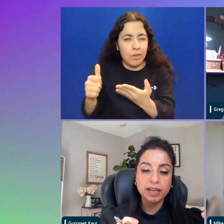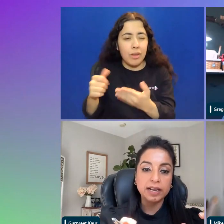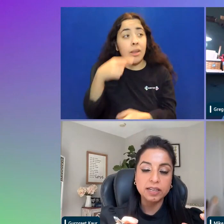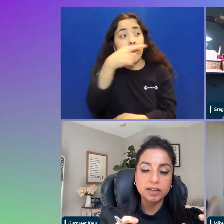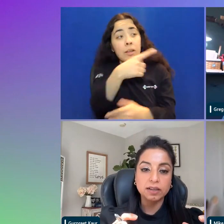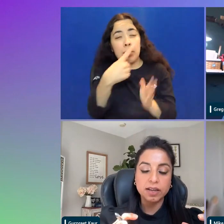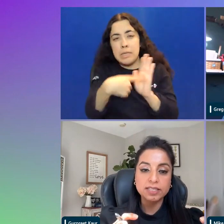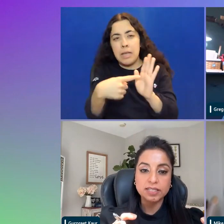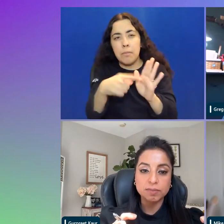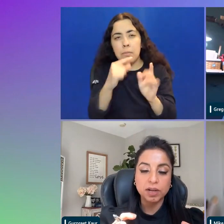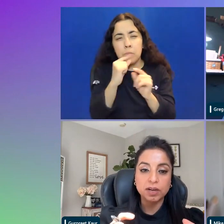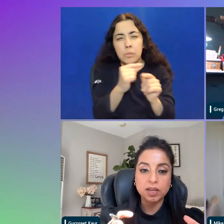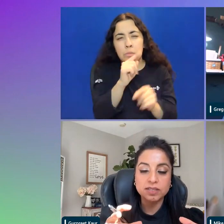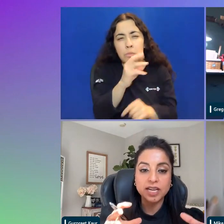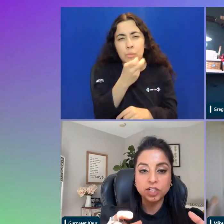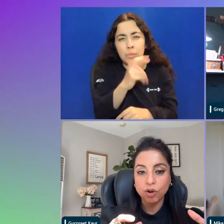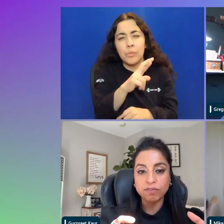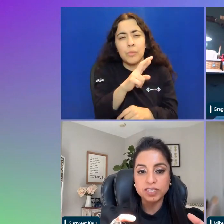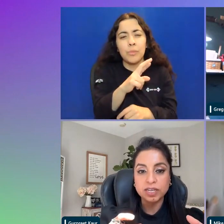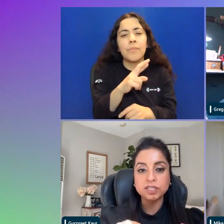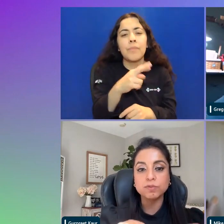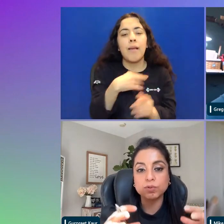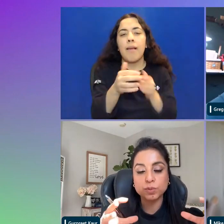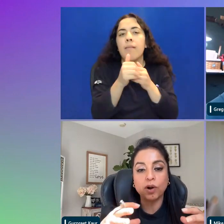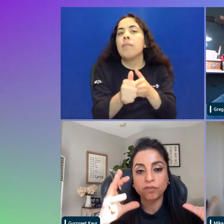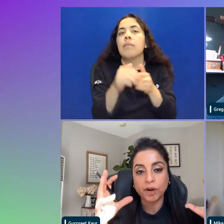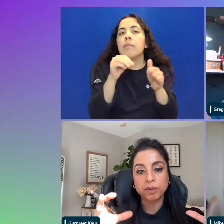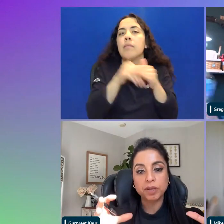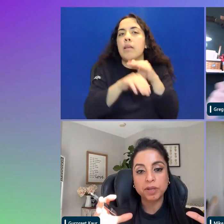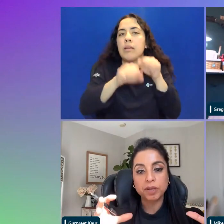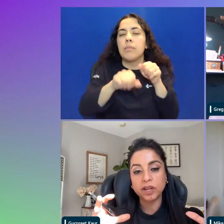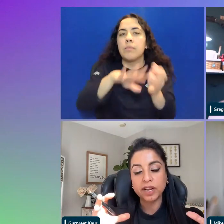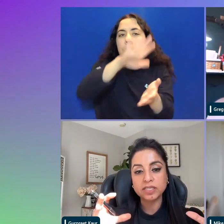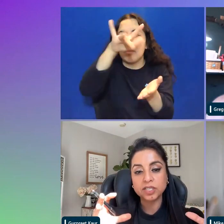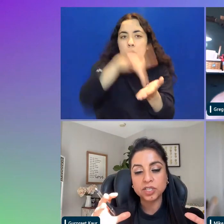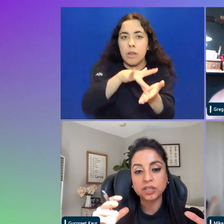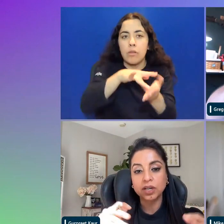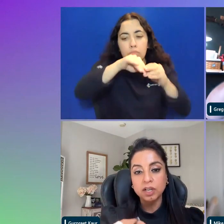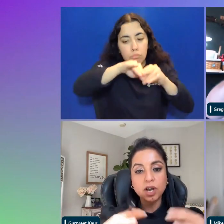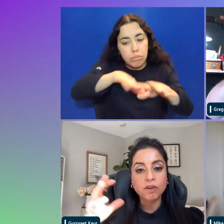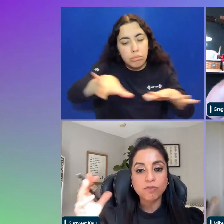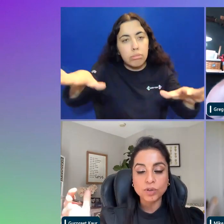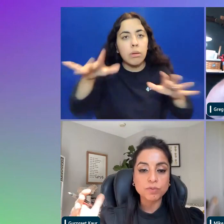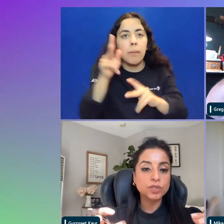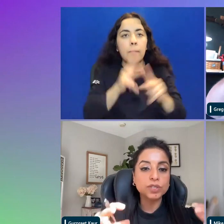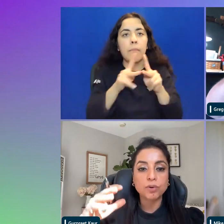accessibility center of Excellence, which was part of our people organizing station. Our focus was you know, people